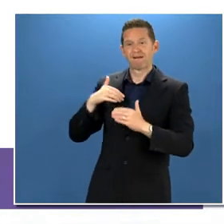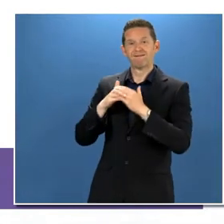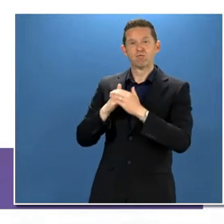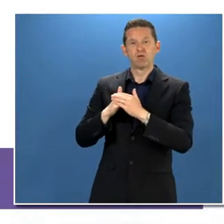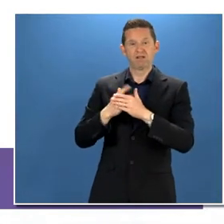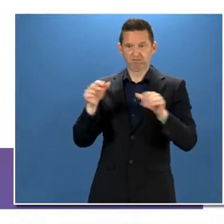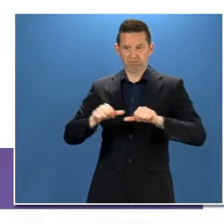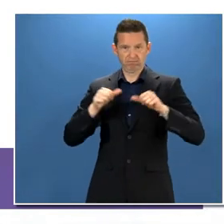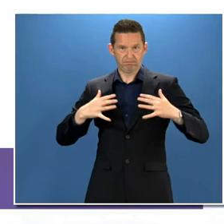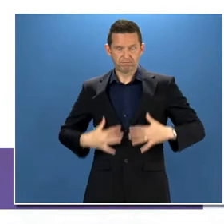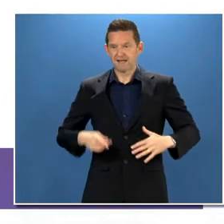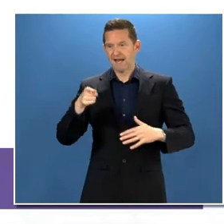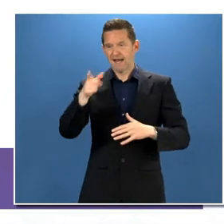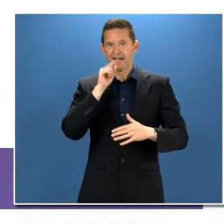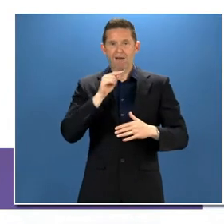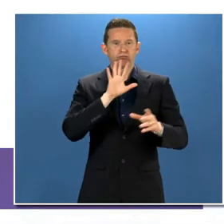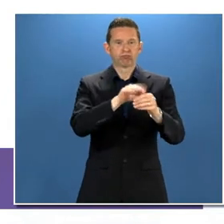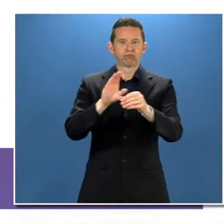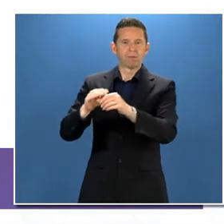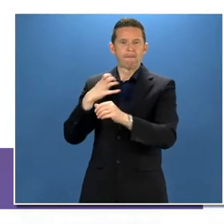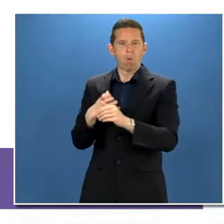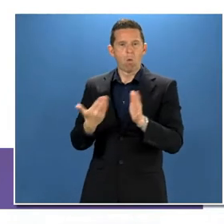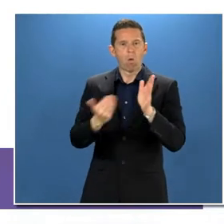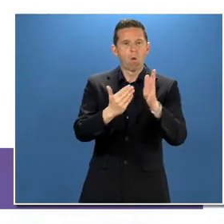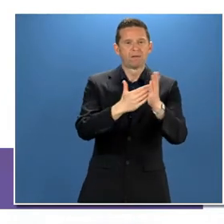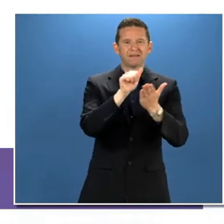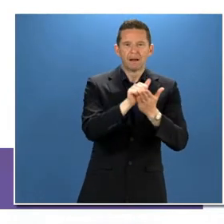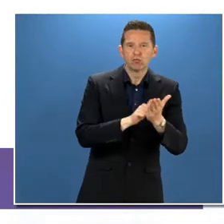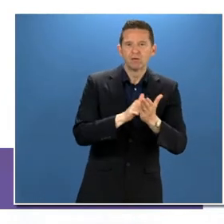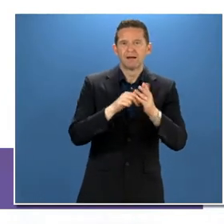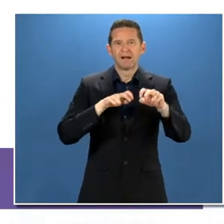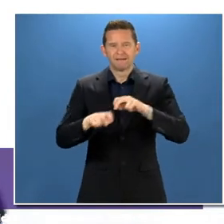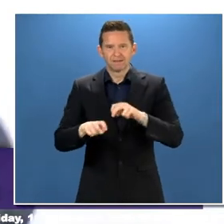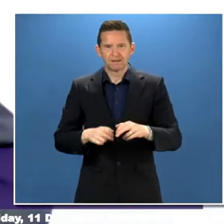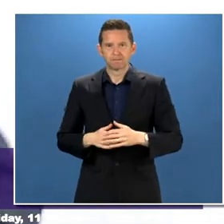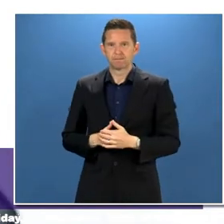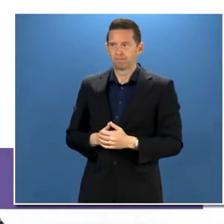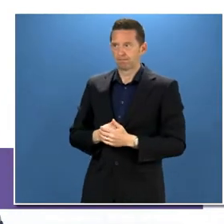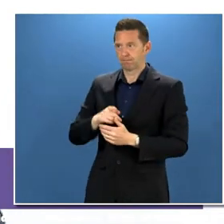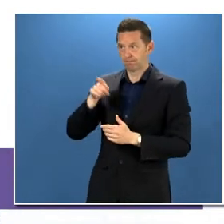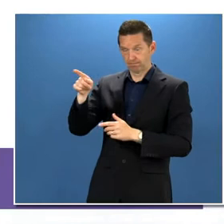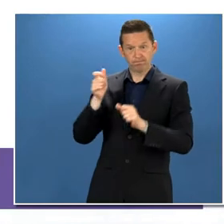far more extracurricular activities than what I did. Were you in a college? Yes, I was in a college.